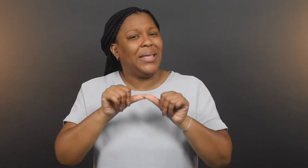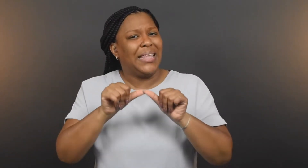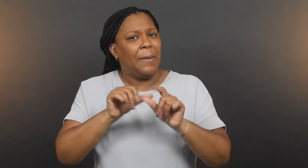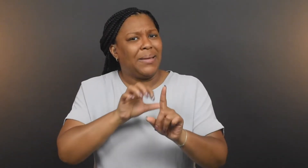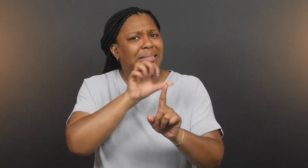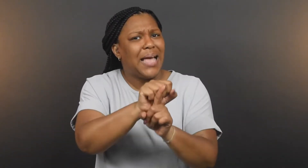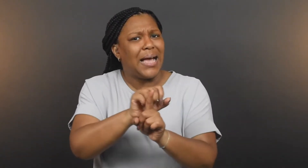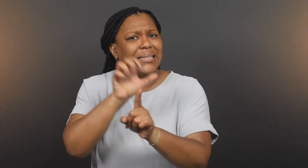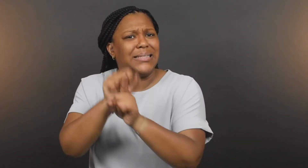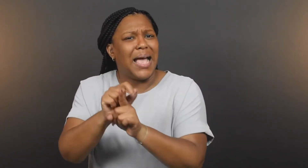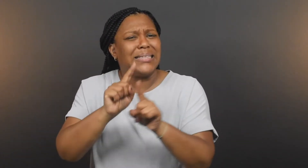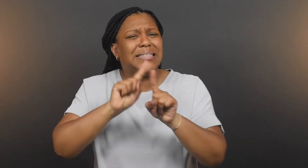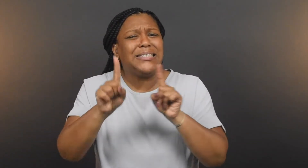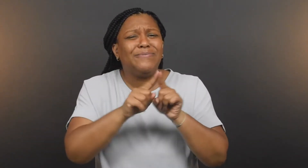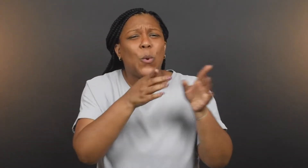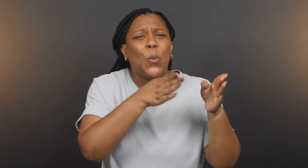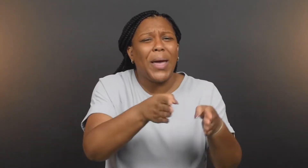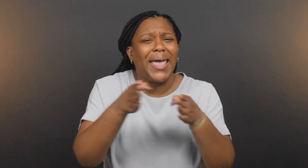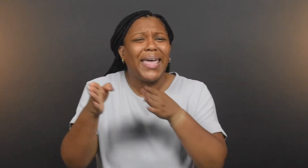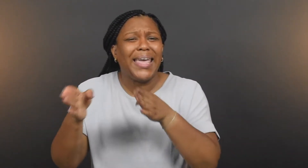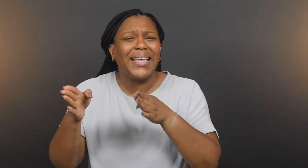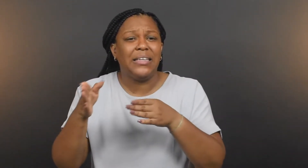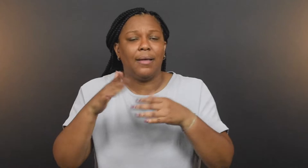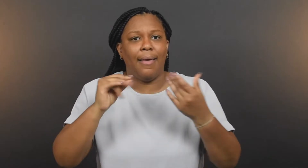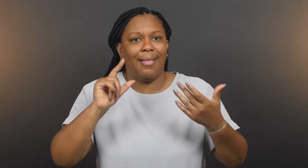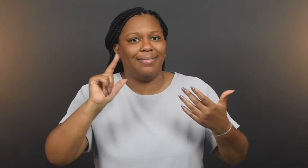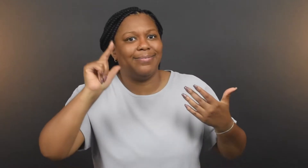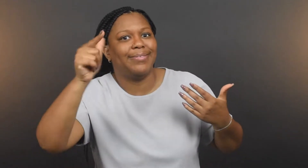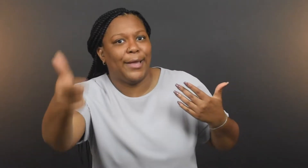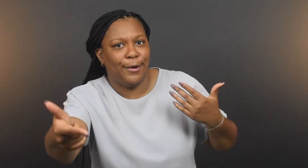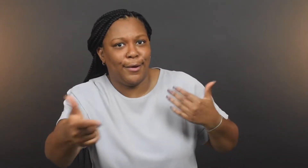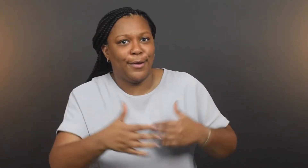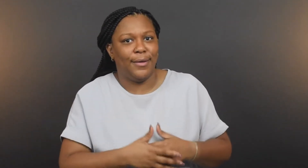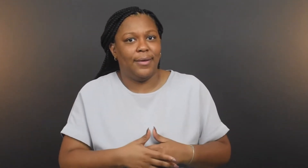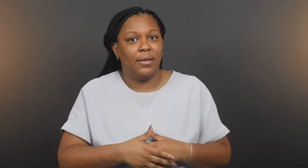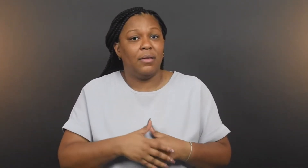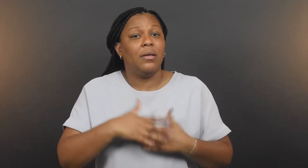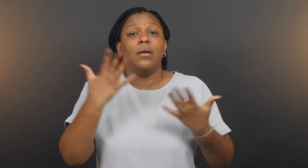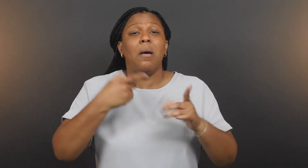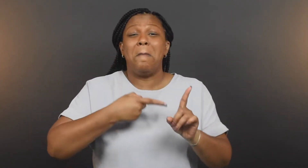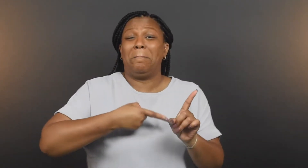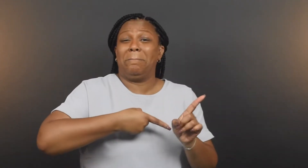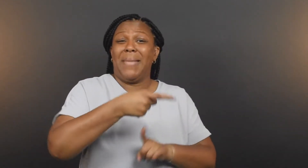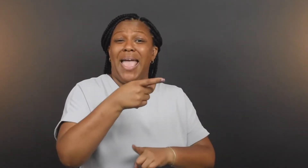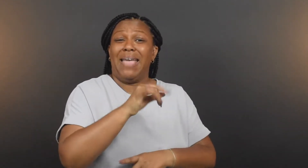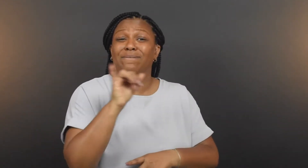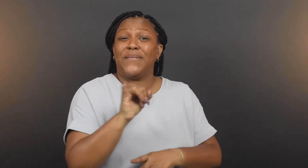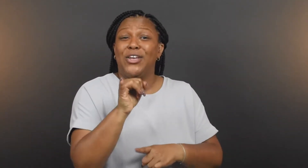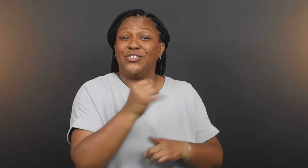“Viruses that keep attacking in different ways and later, when the main infection is gone, are rare.